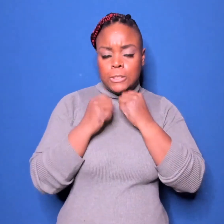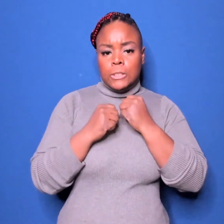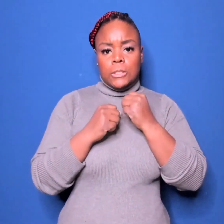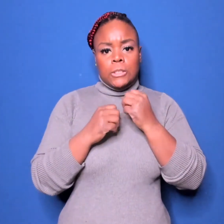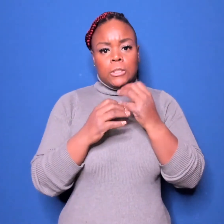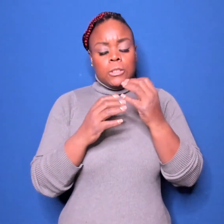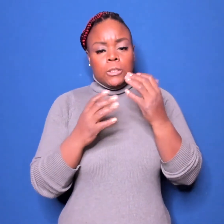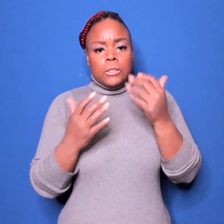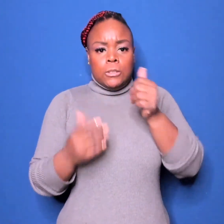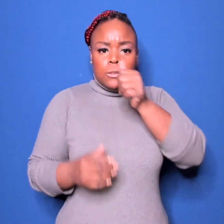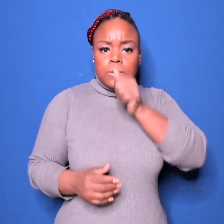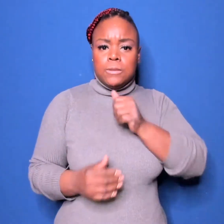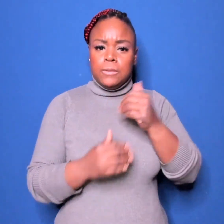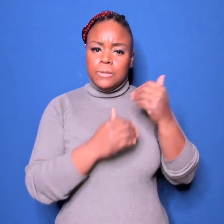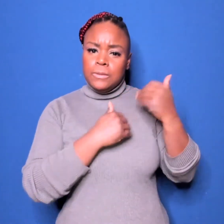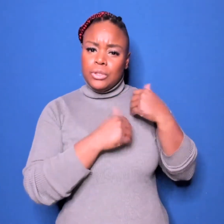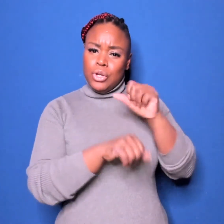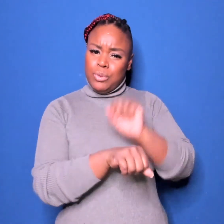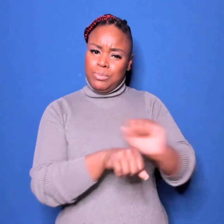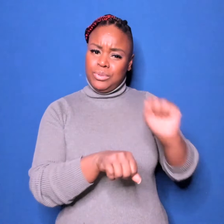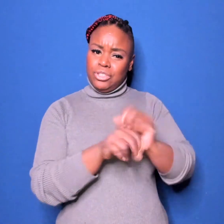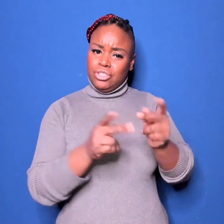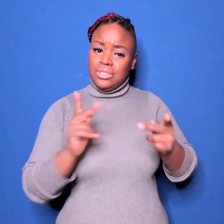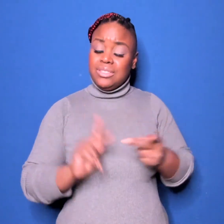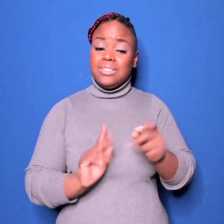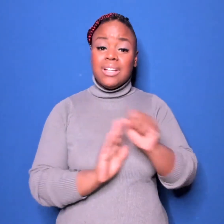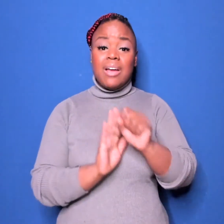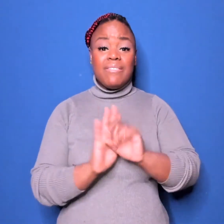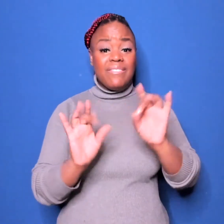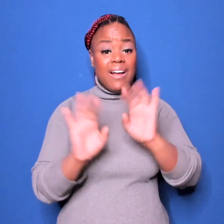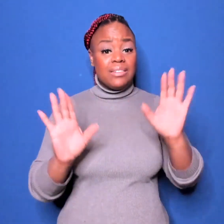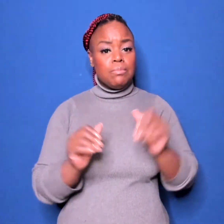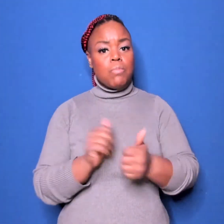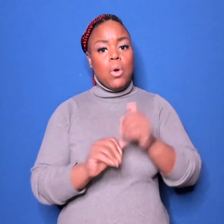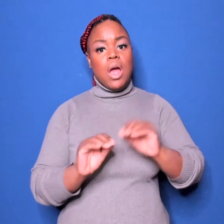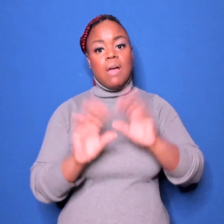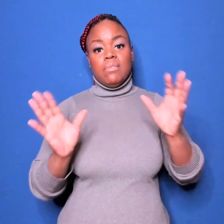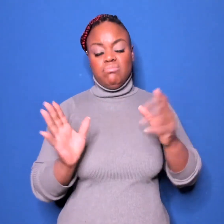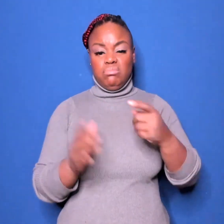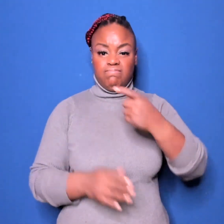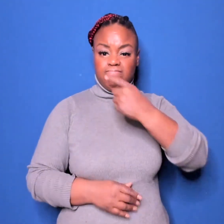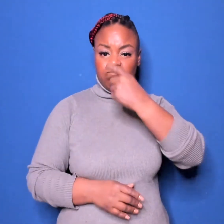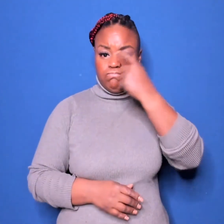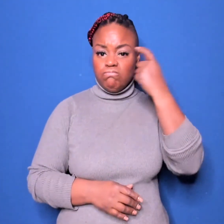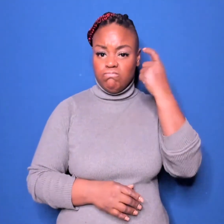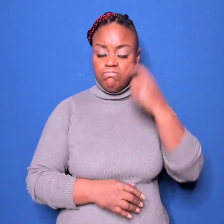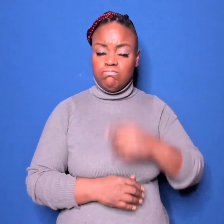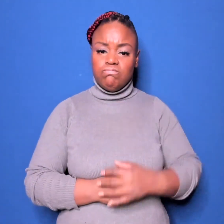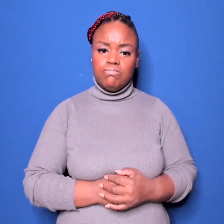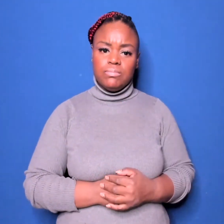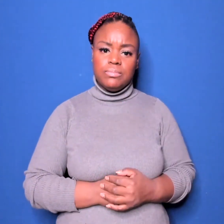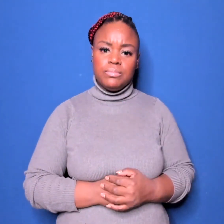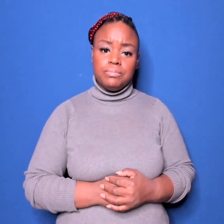most directly bear the burdens of occupation and state violence, and most obviously show its scars.